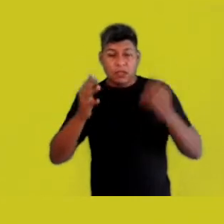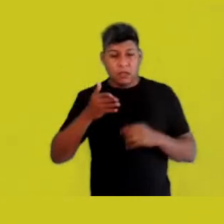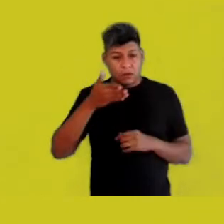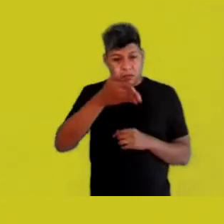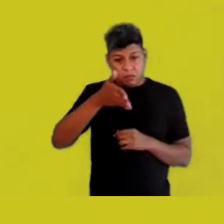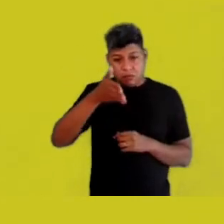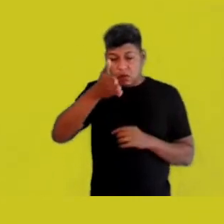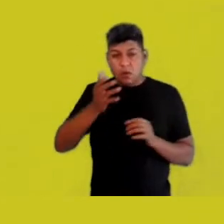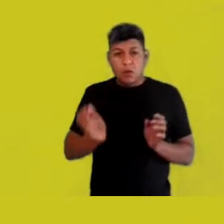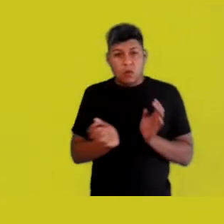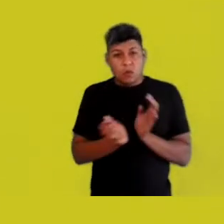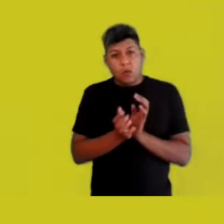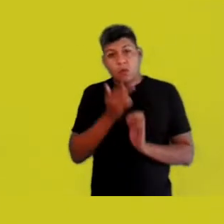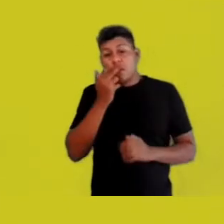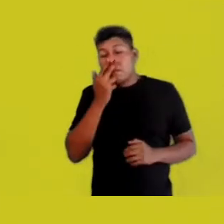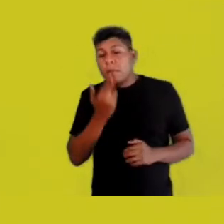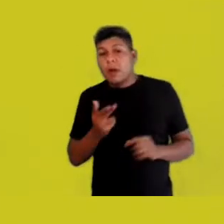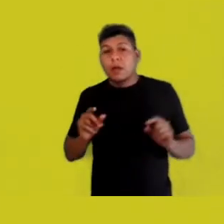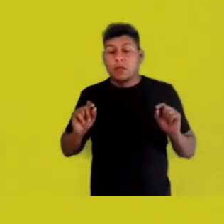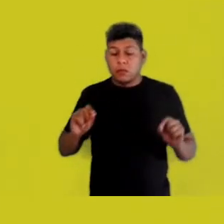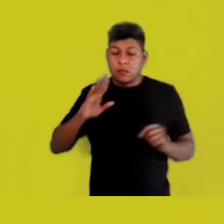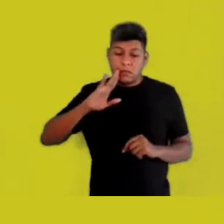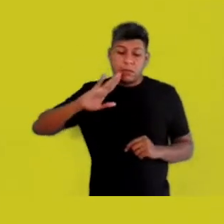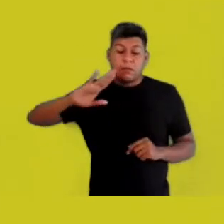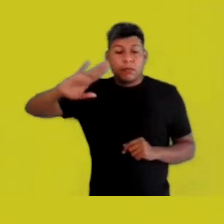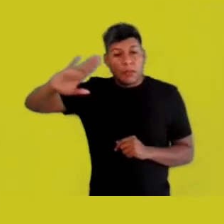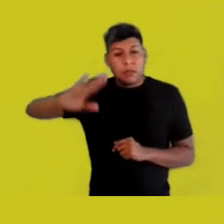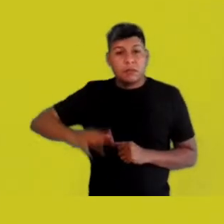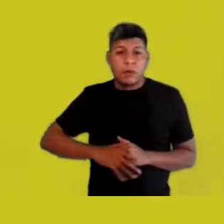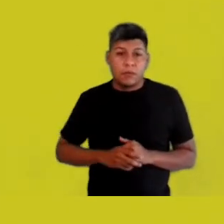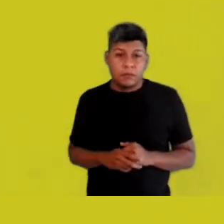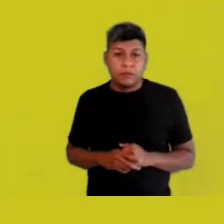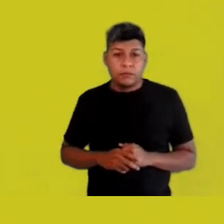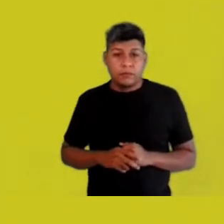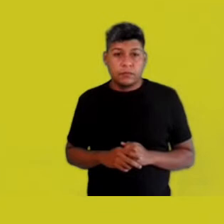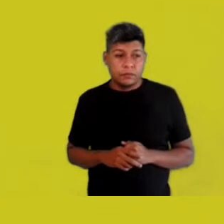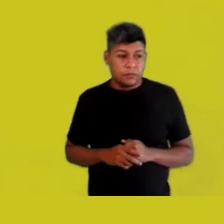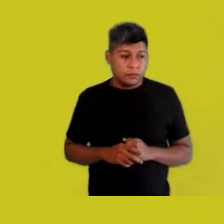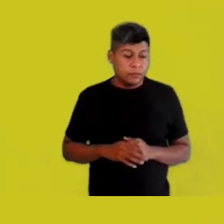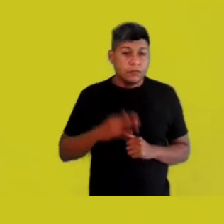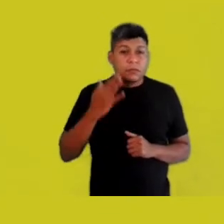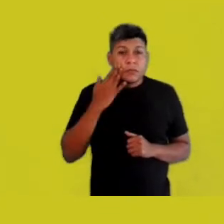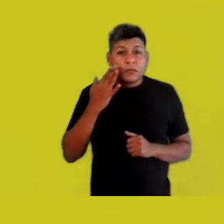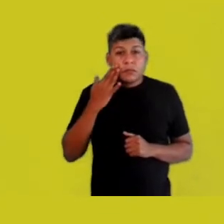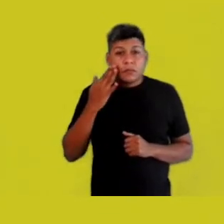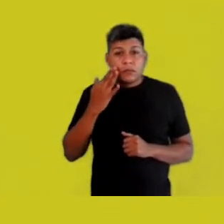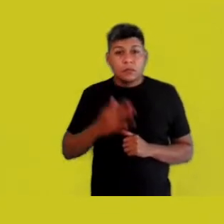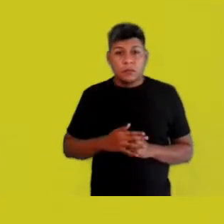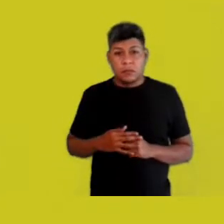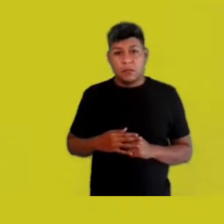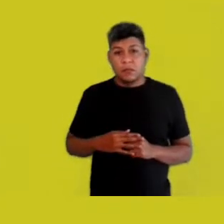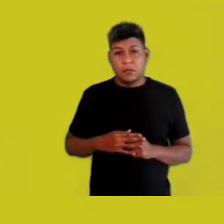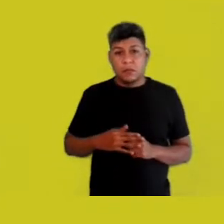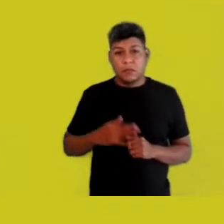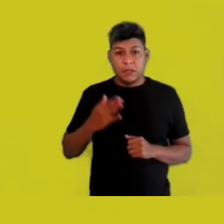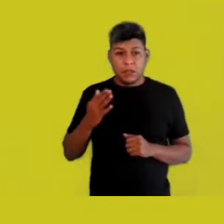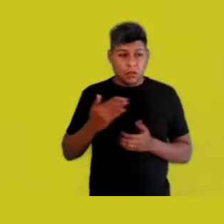seems to me absolutely fundamental. And if, little by little, we begin replacing the idea of fetish